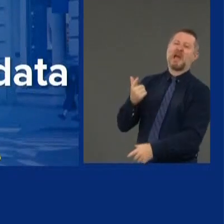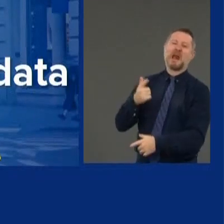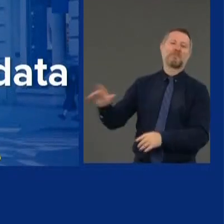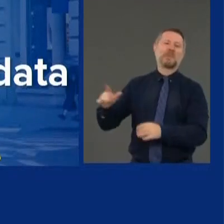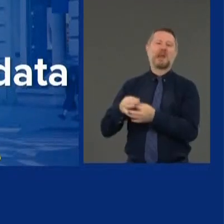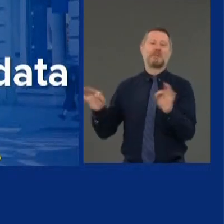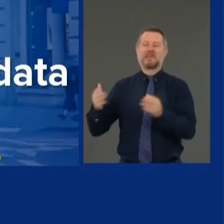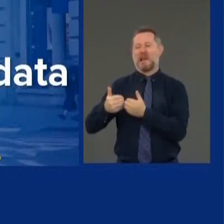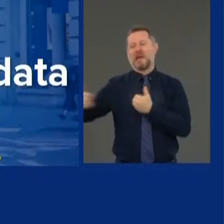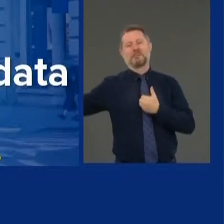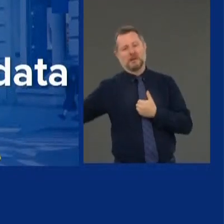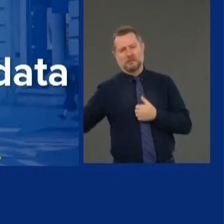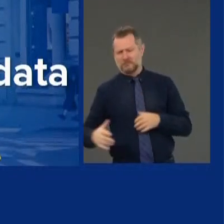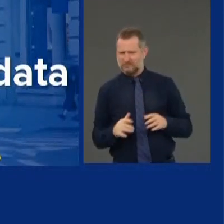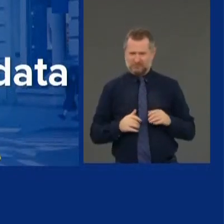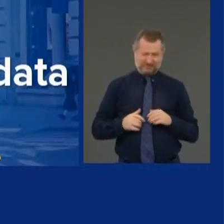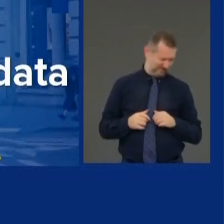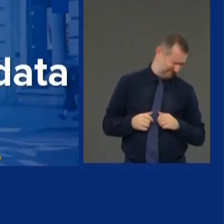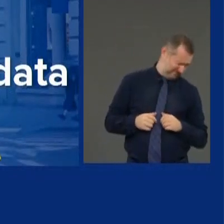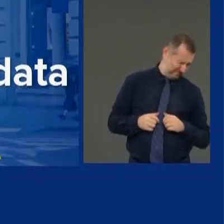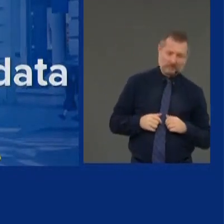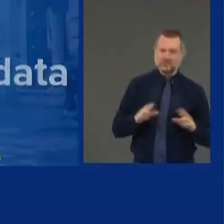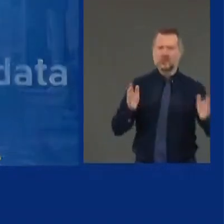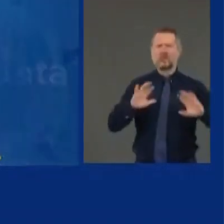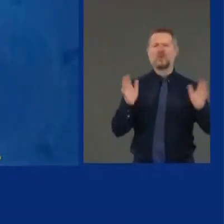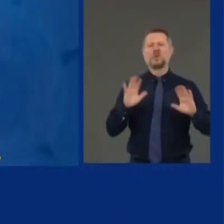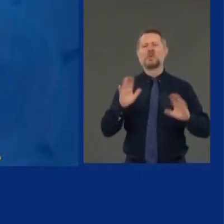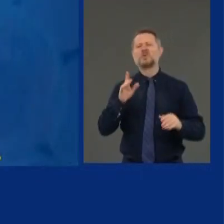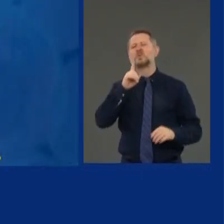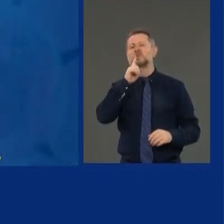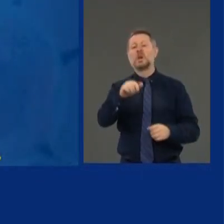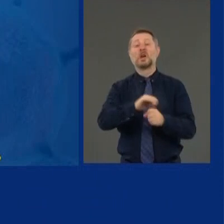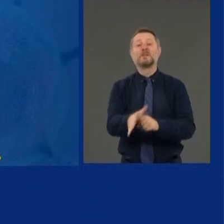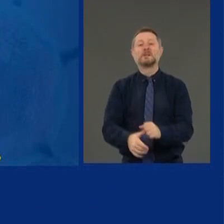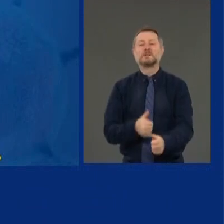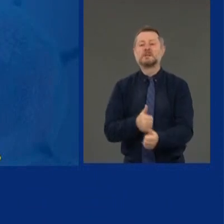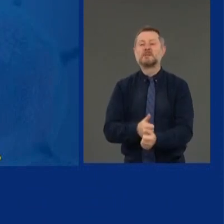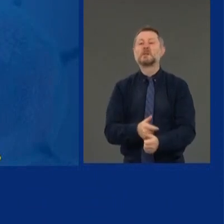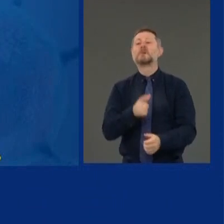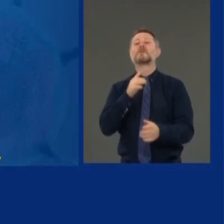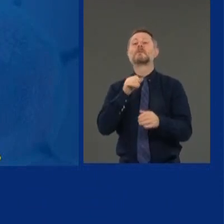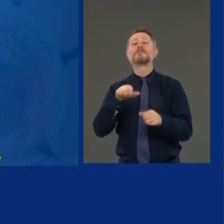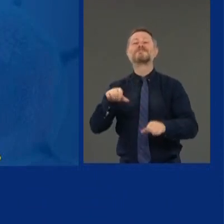FOUND OUT IT WAS LIBERAL.